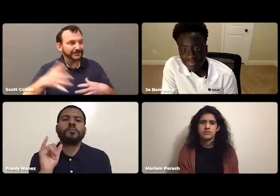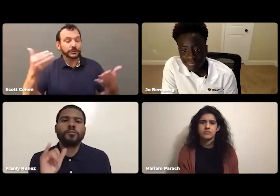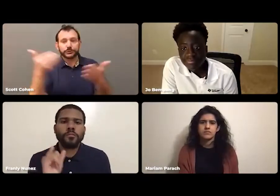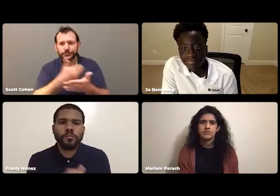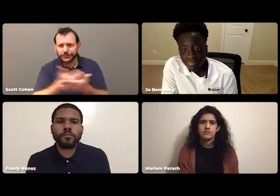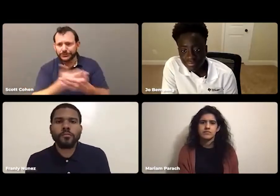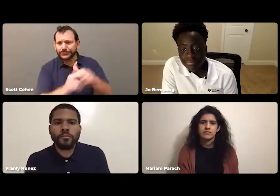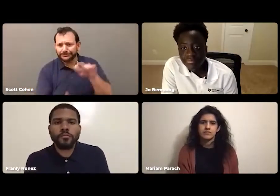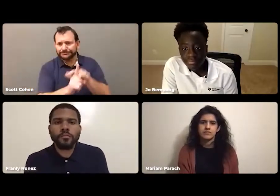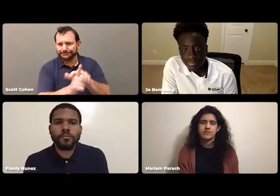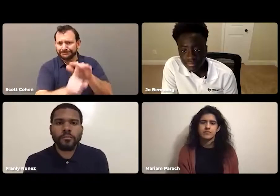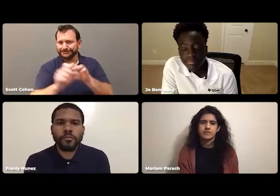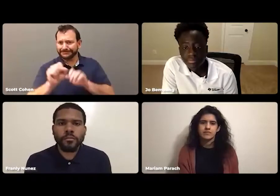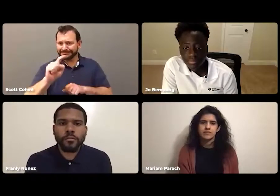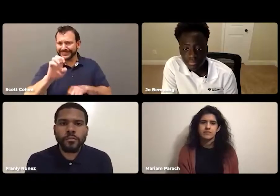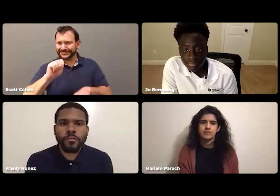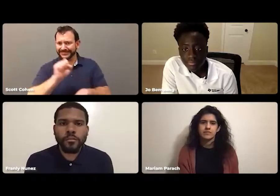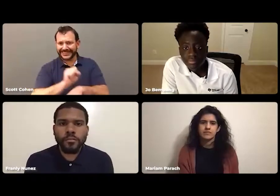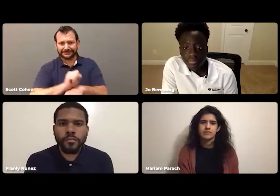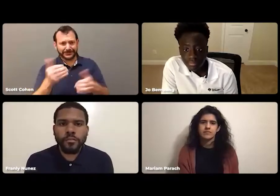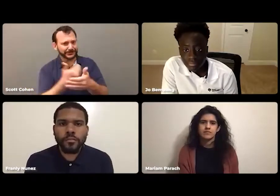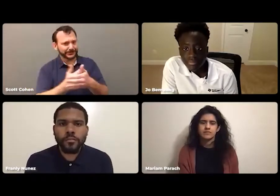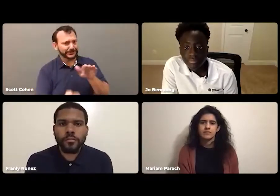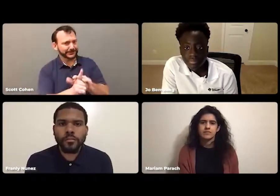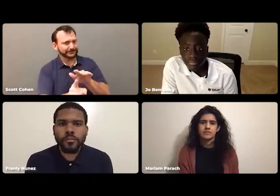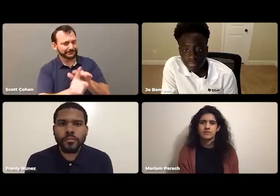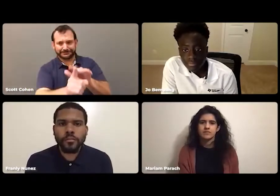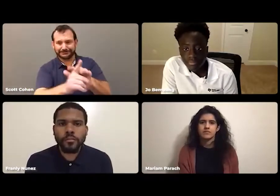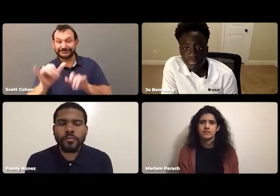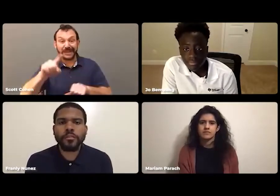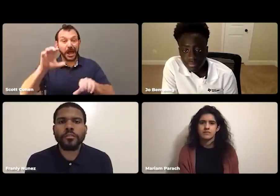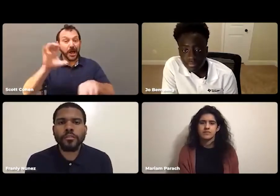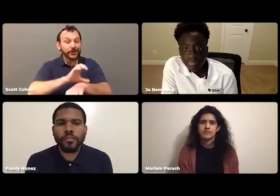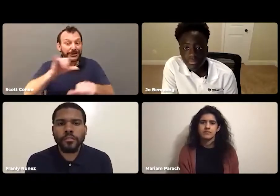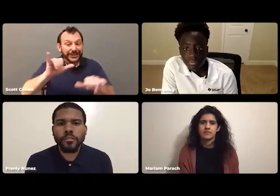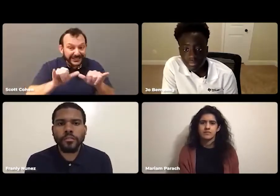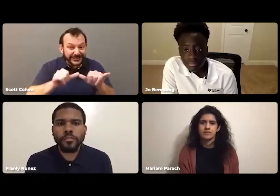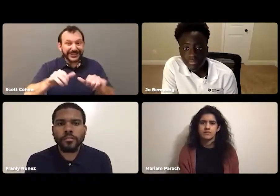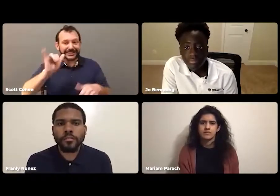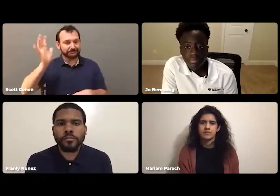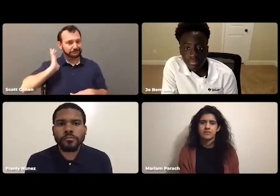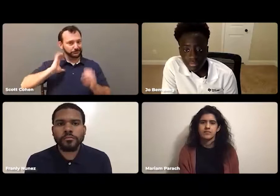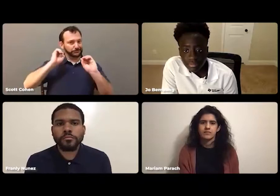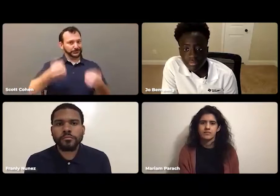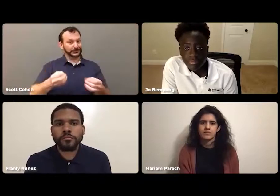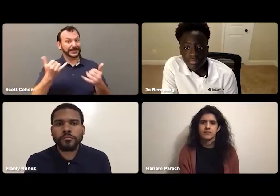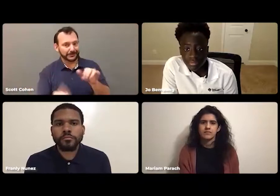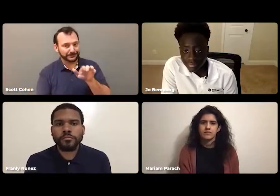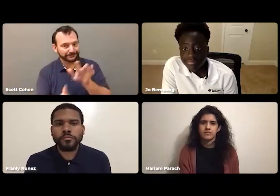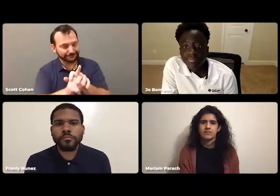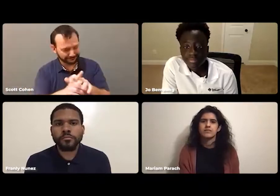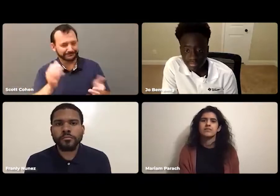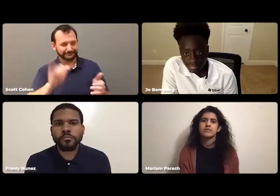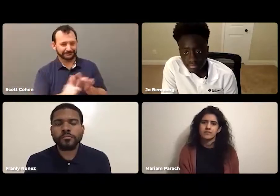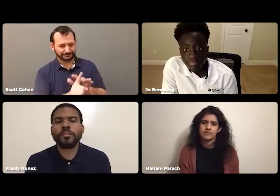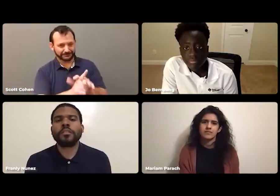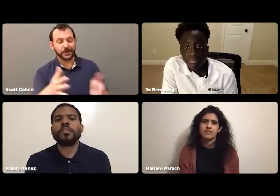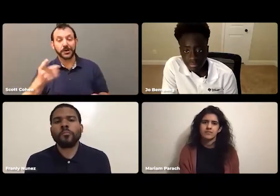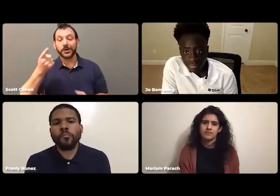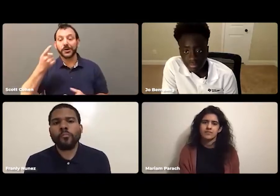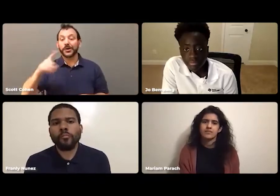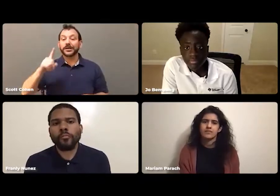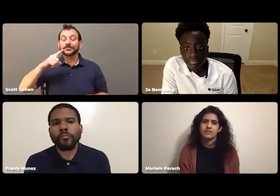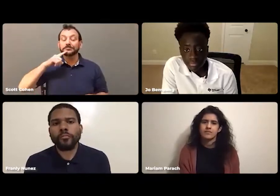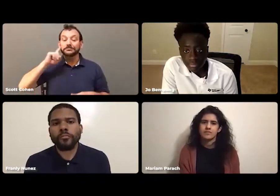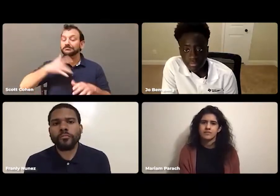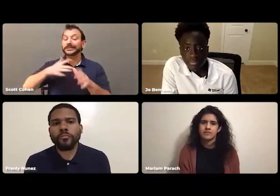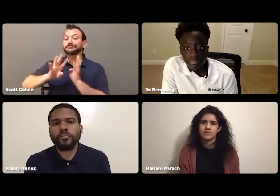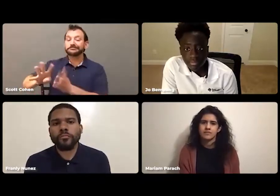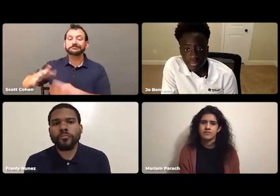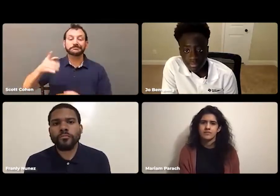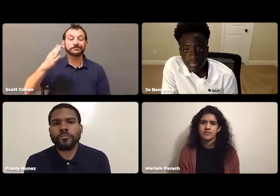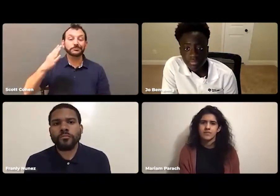Most hearing are coming in as white collar jobs -- admin, computer, etc. -- as they open